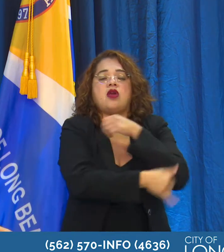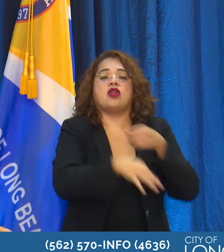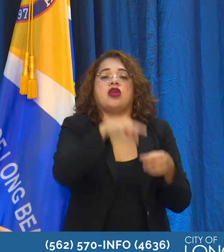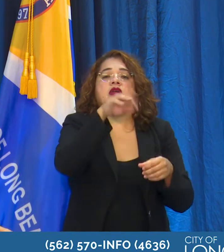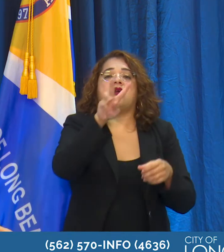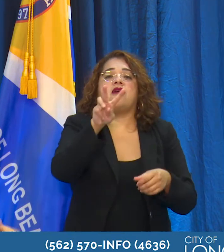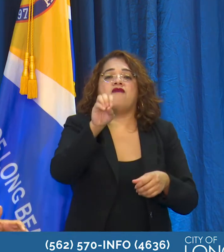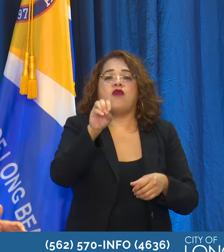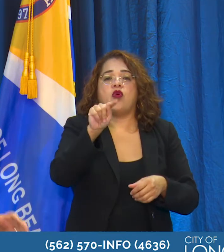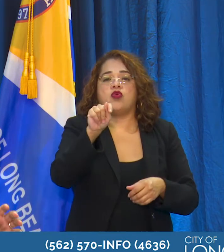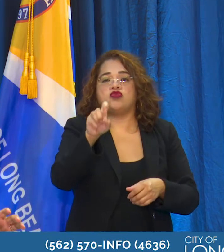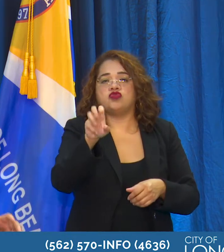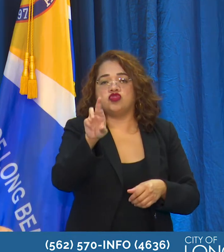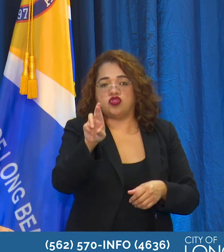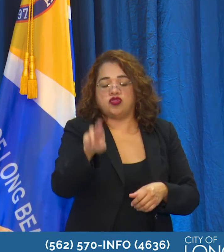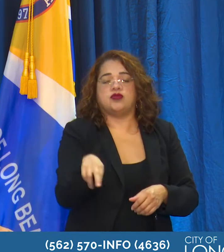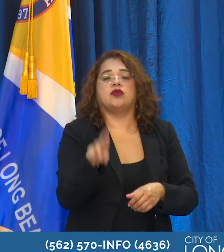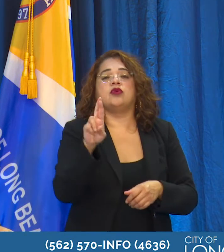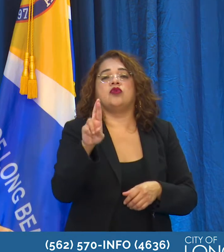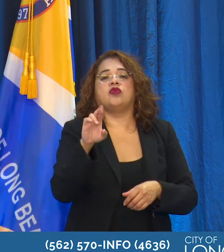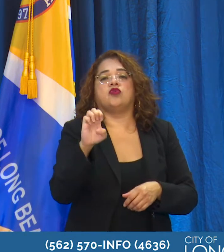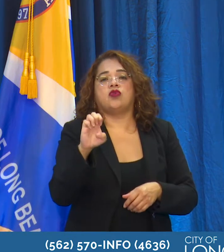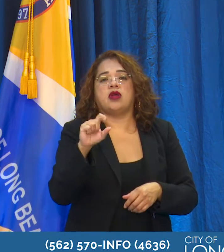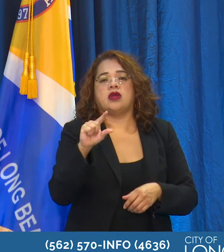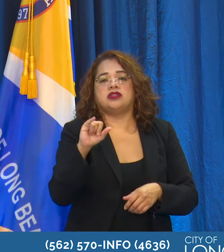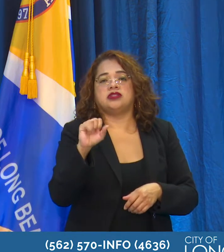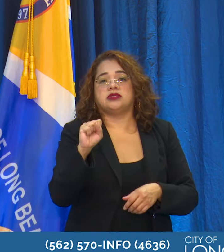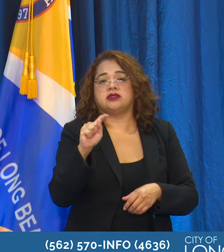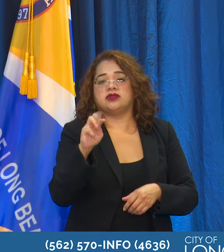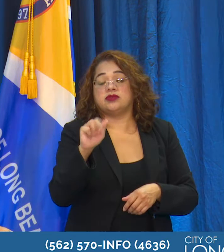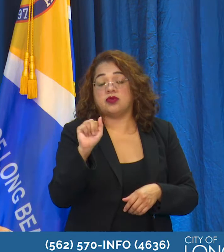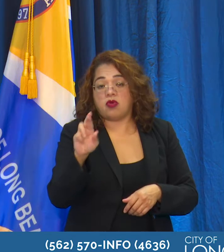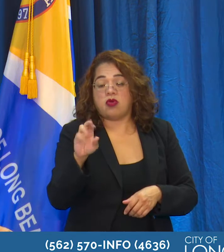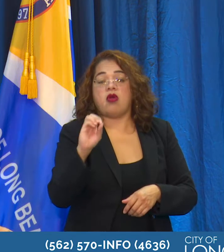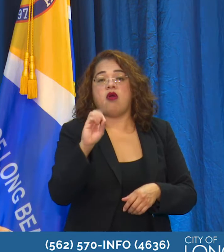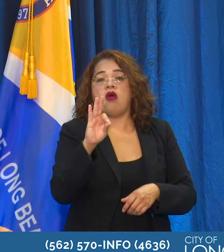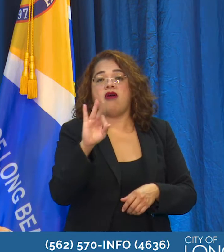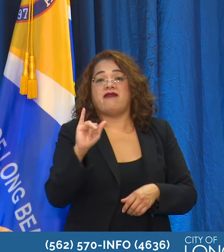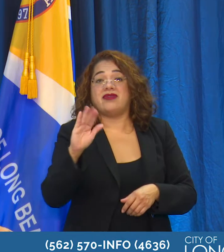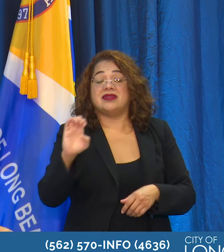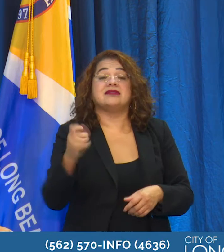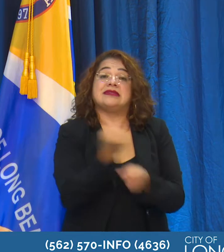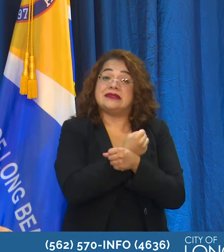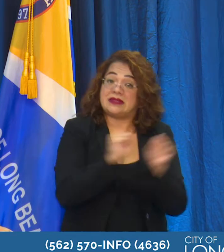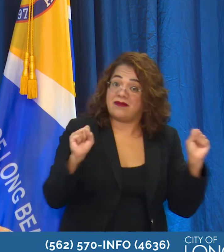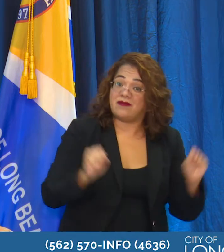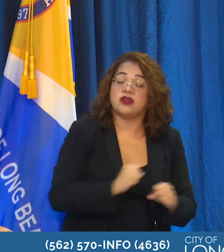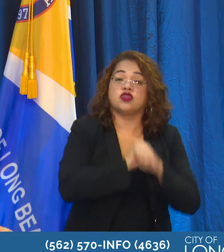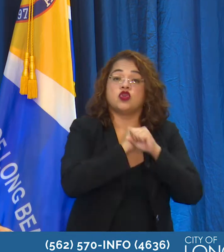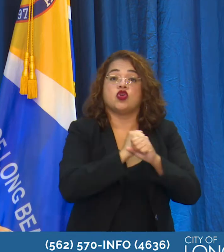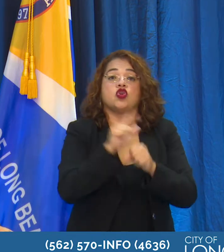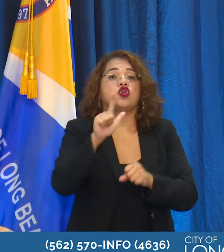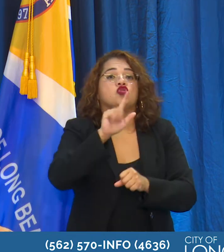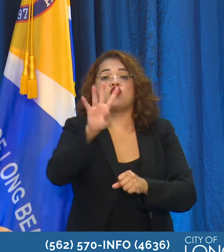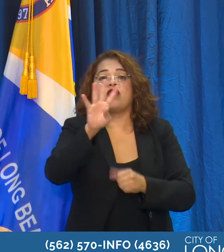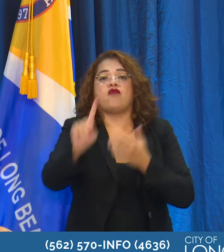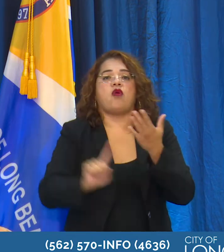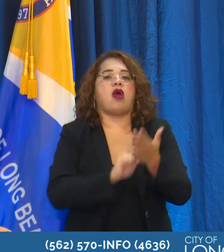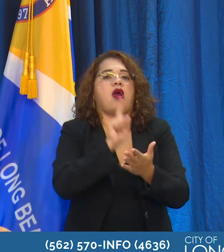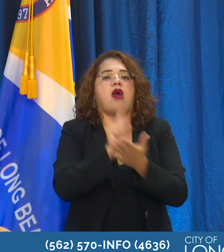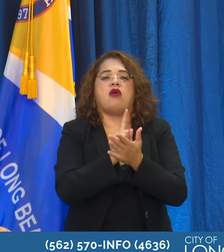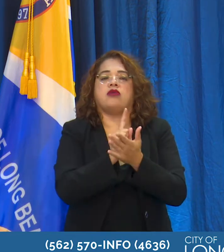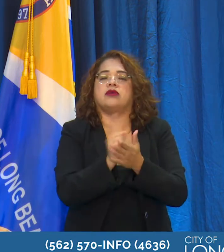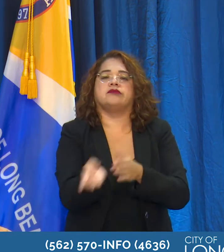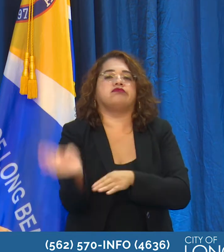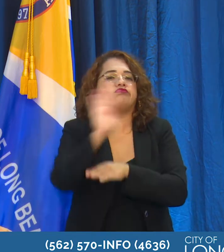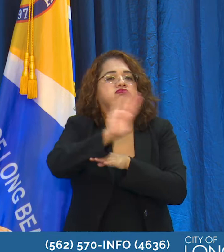These voting boxes our safe, secure, are available 24 hours a day, 7 days a week, and will be